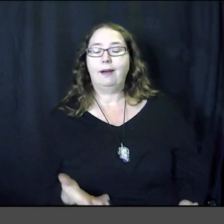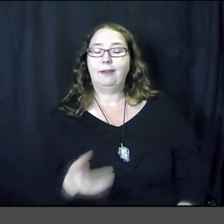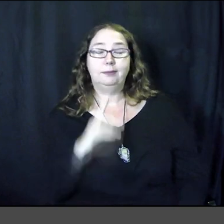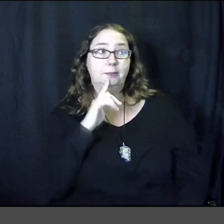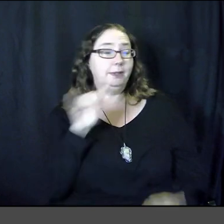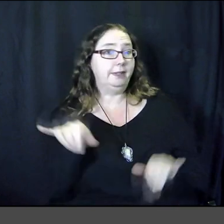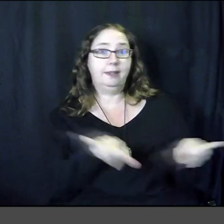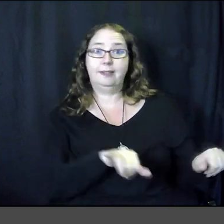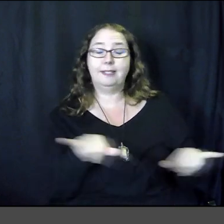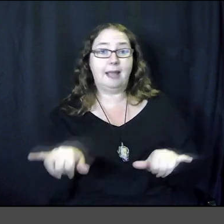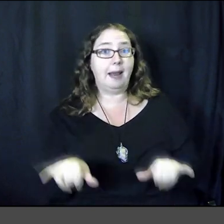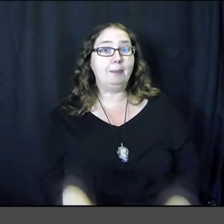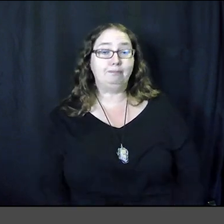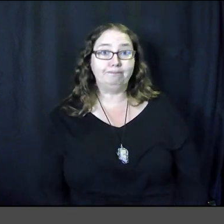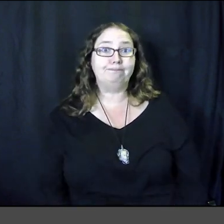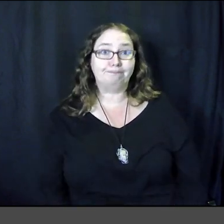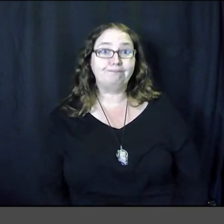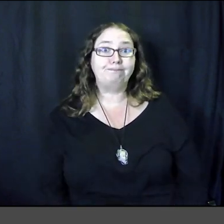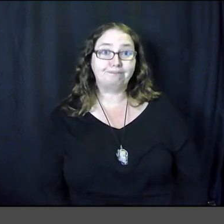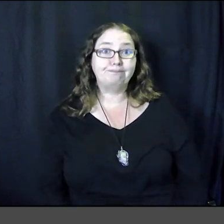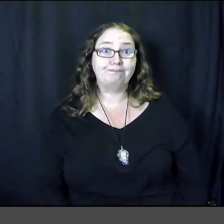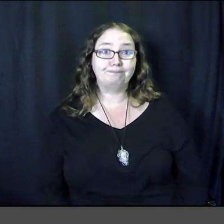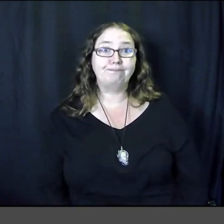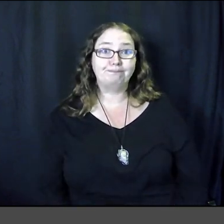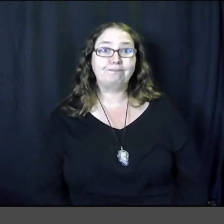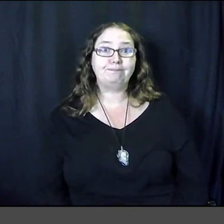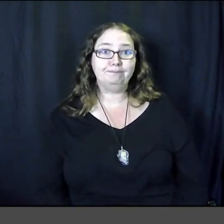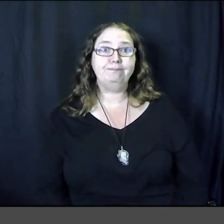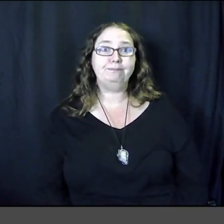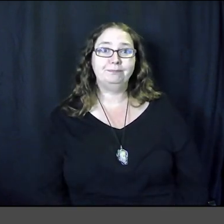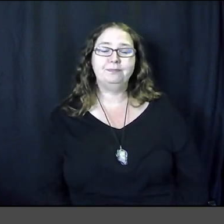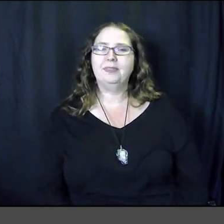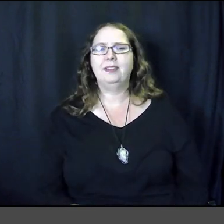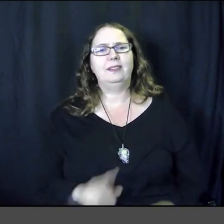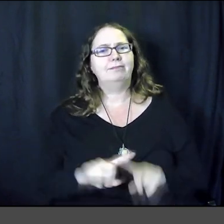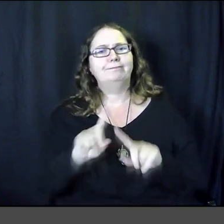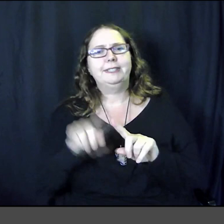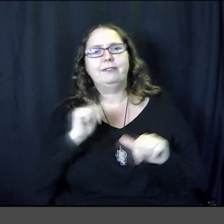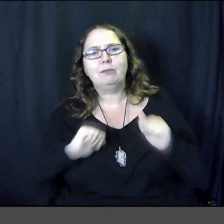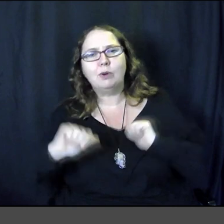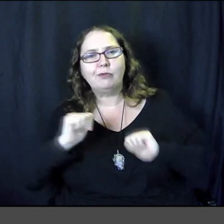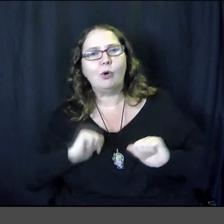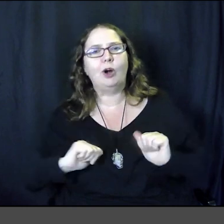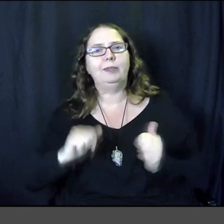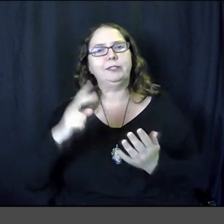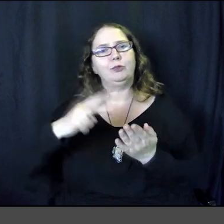ALL THESE READINGS AND PERFORMANCE THAT I DO AND WITH WITH WRITERS